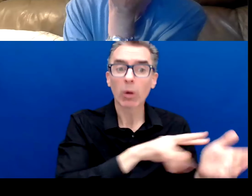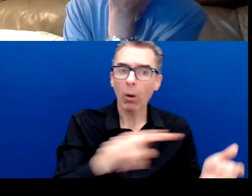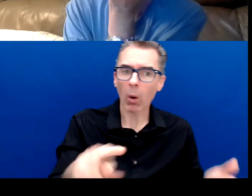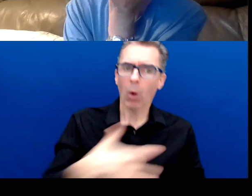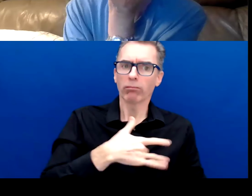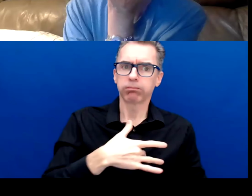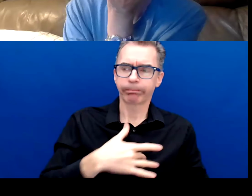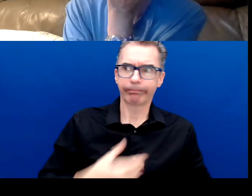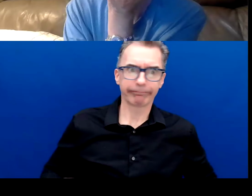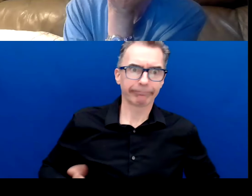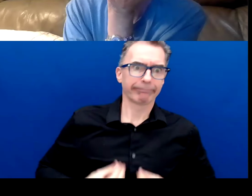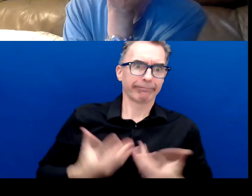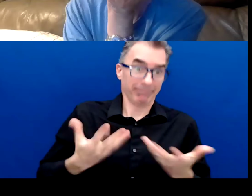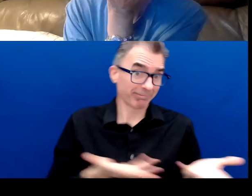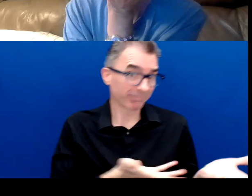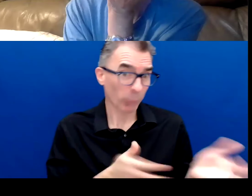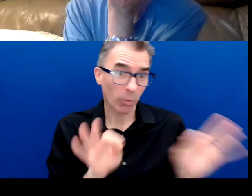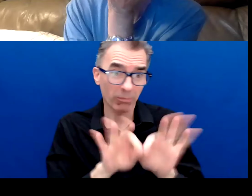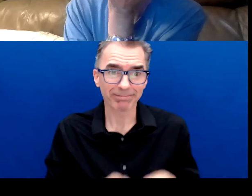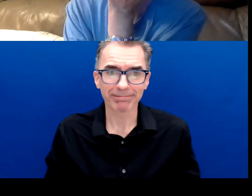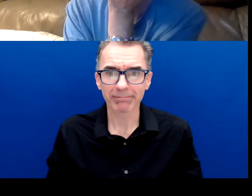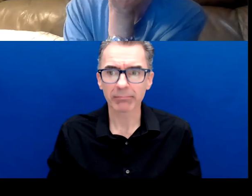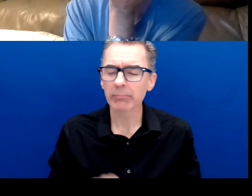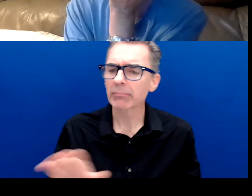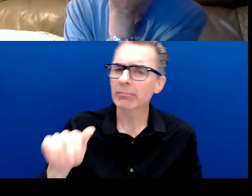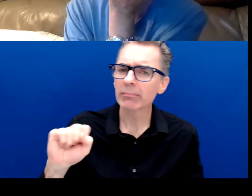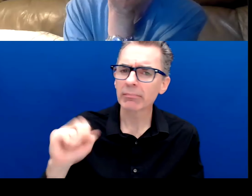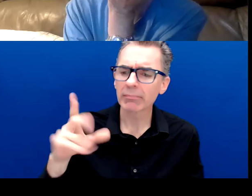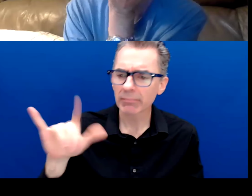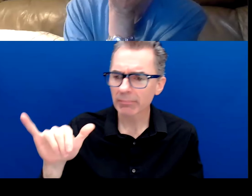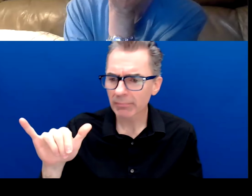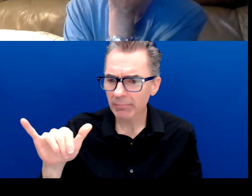Now, Ashley, would you be able to pull up the because I had to move location? I don't have a second monitor.